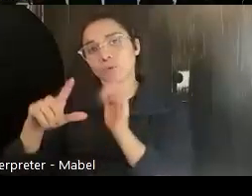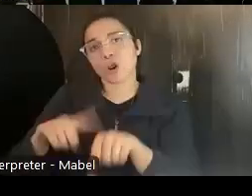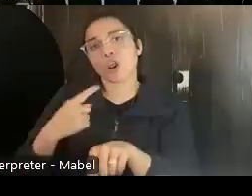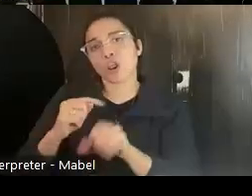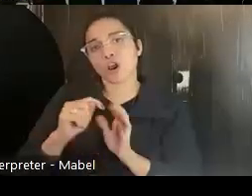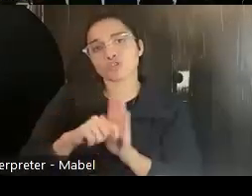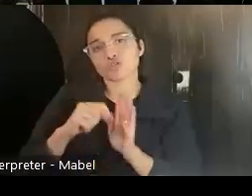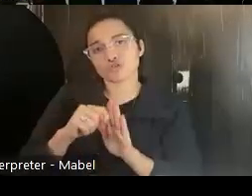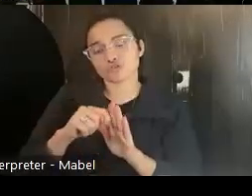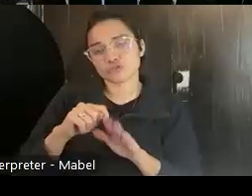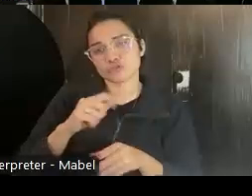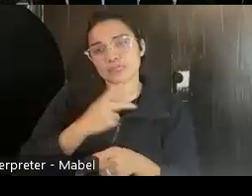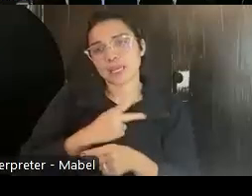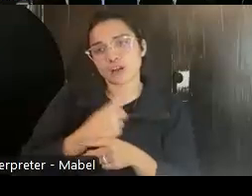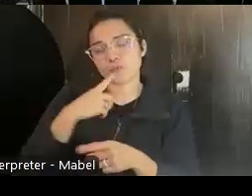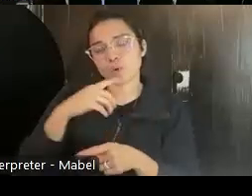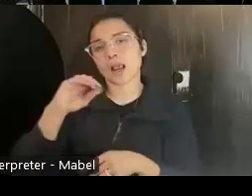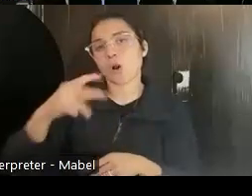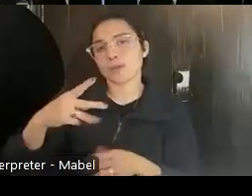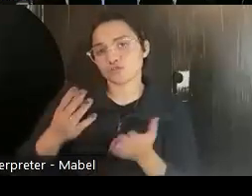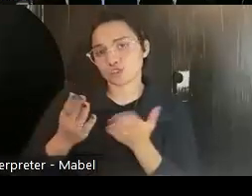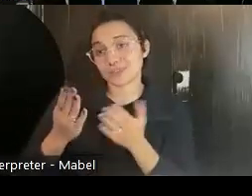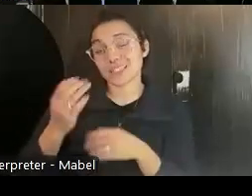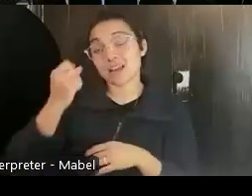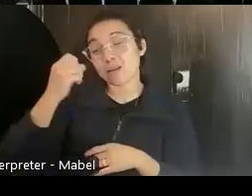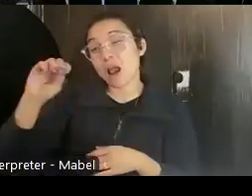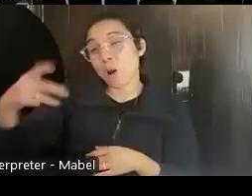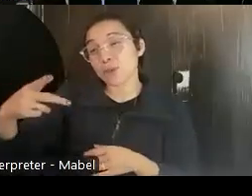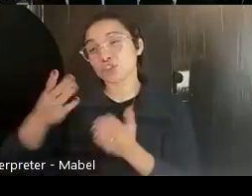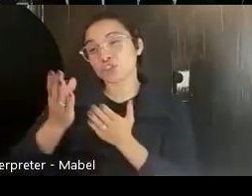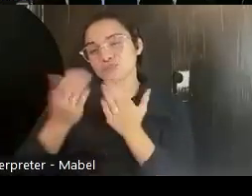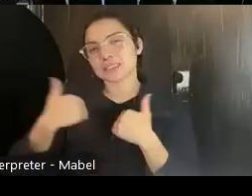service but one of the things that we have in our outpatient service is different tracks uh so we